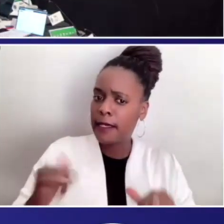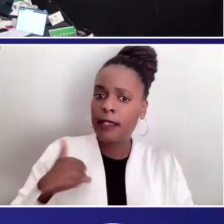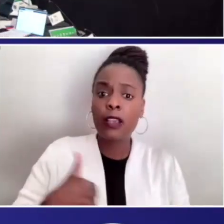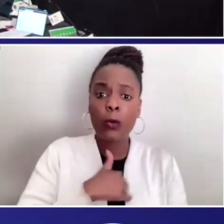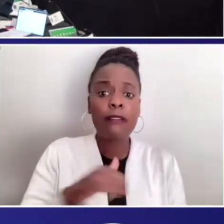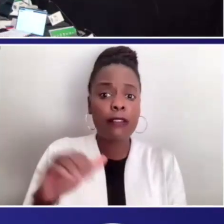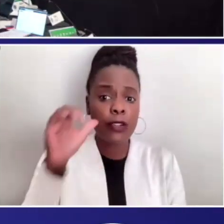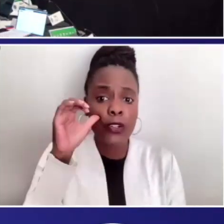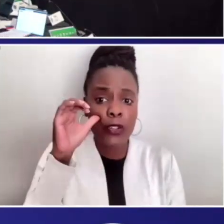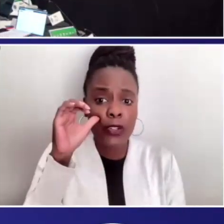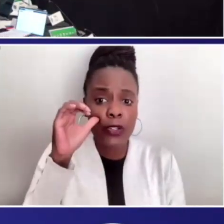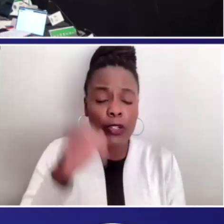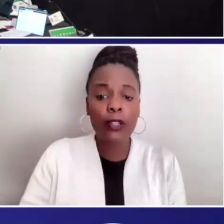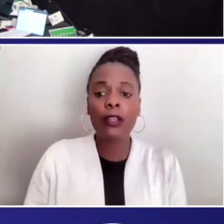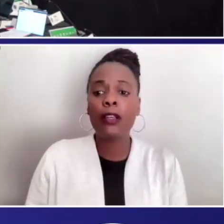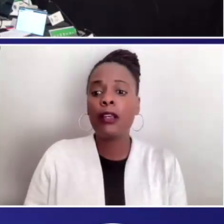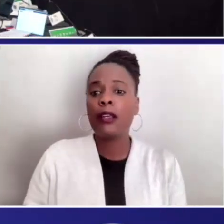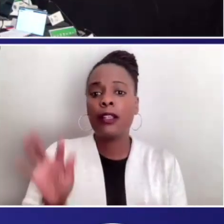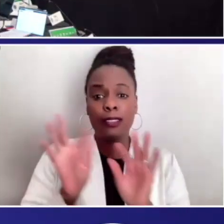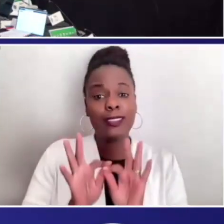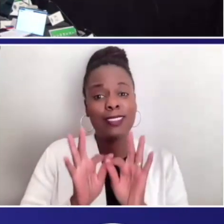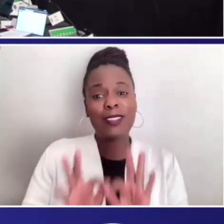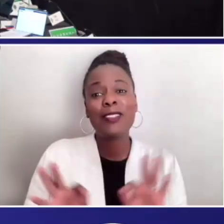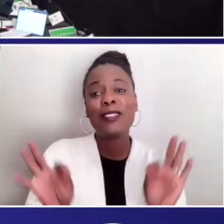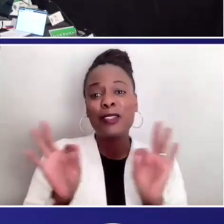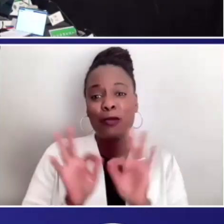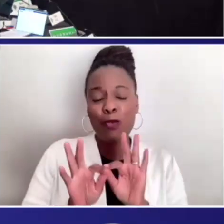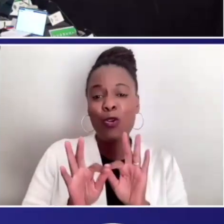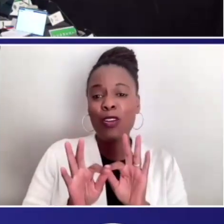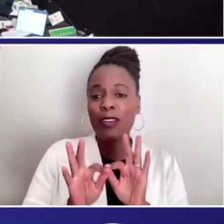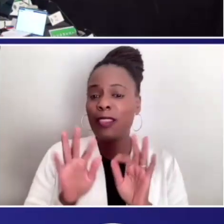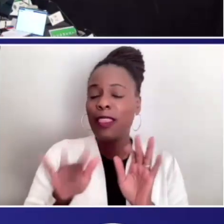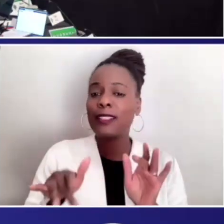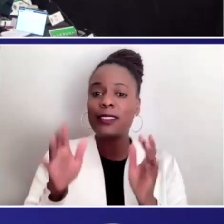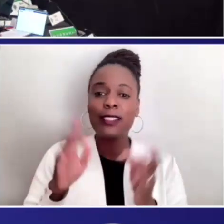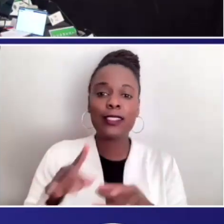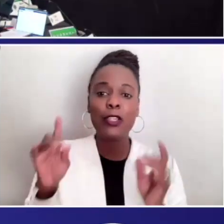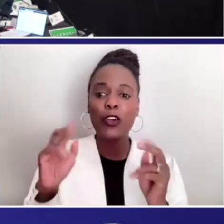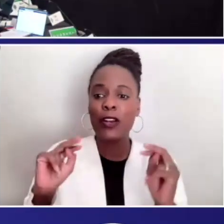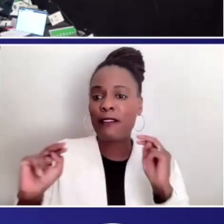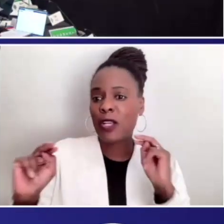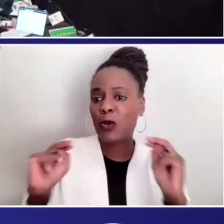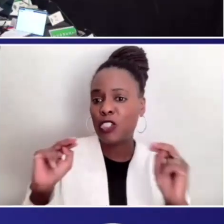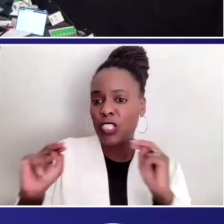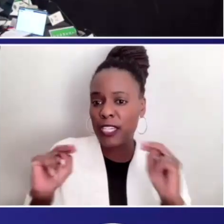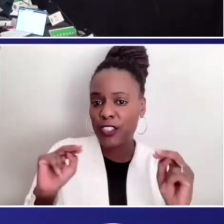And that's the important -- and the spirit of negotiations. And so when we pull this up on the screen,